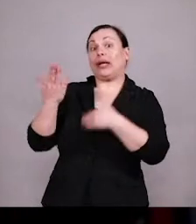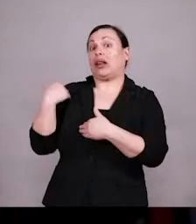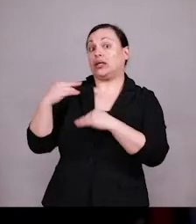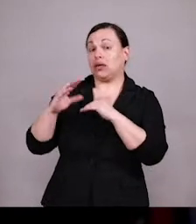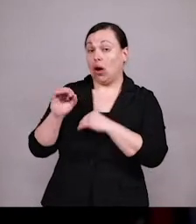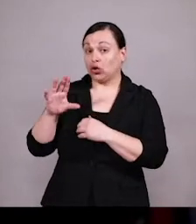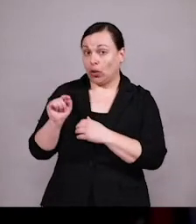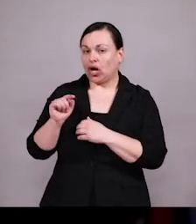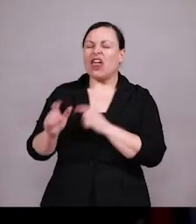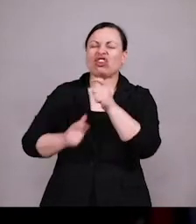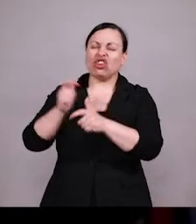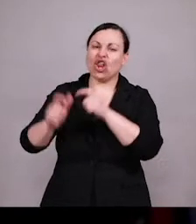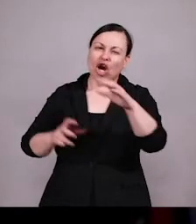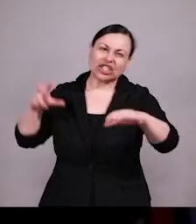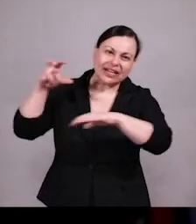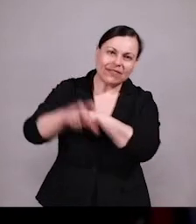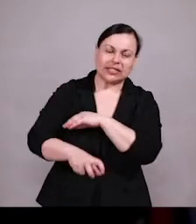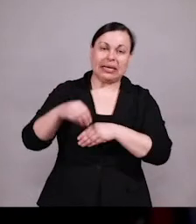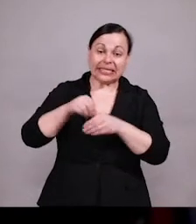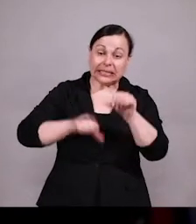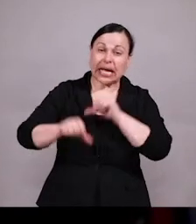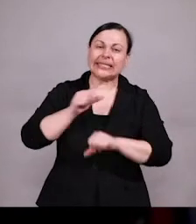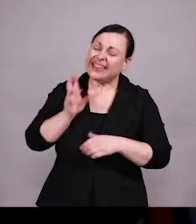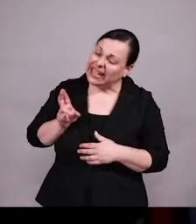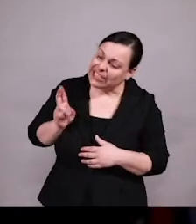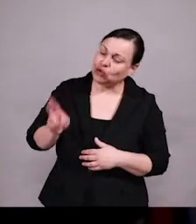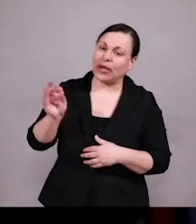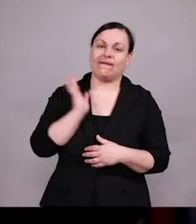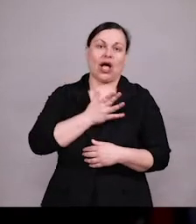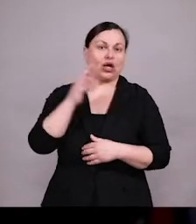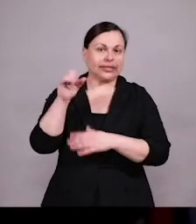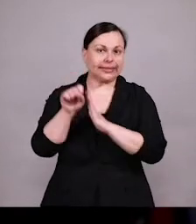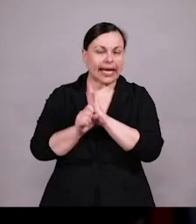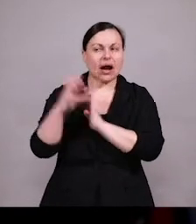the largest investment in science in the history of the state of New Mexico,